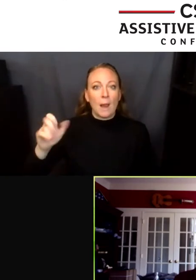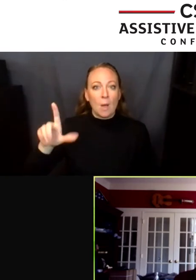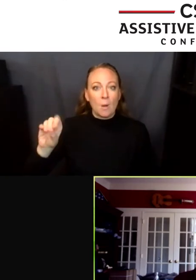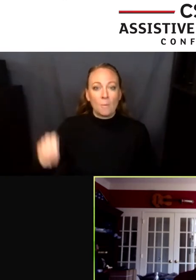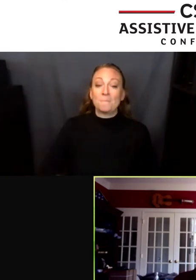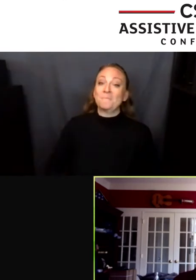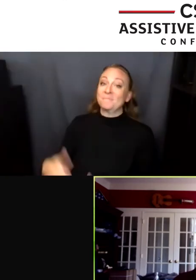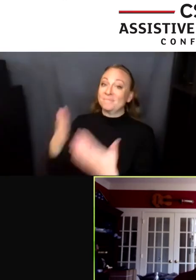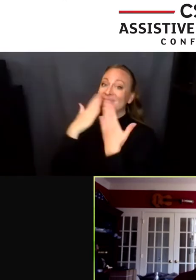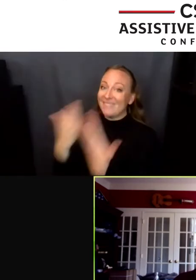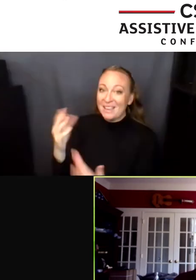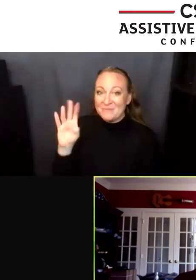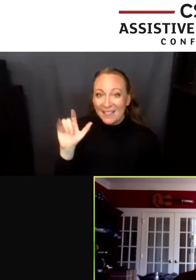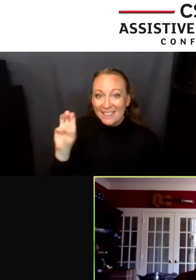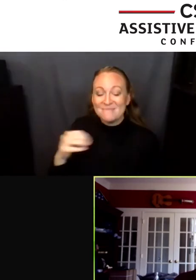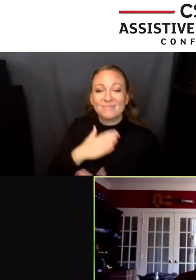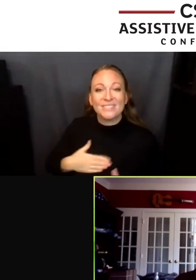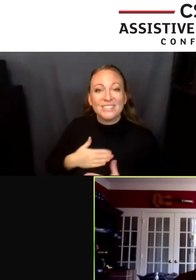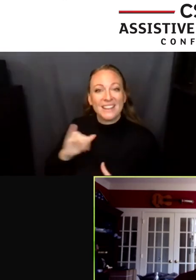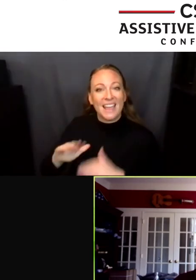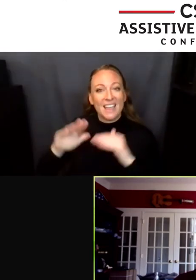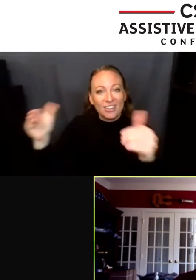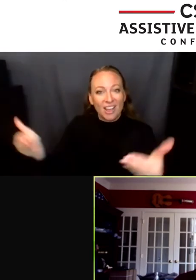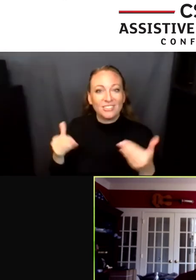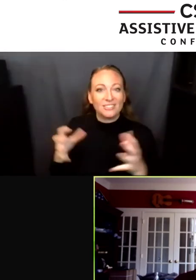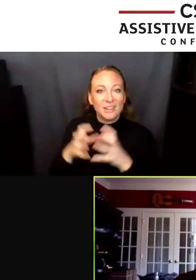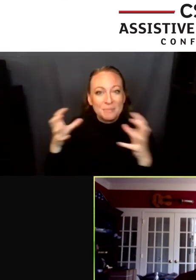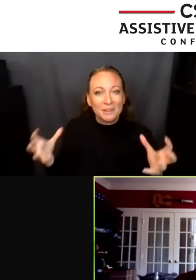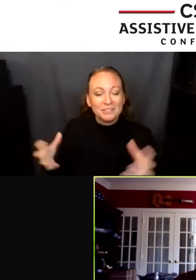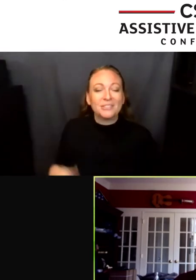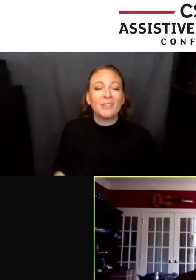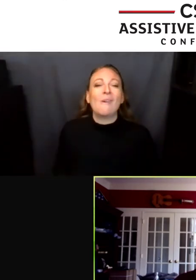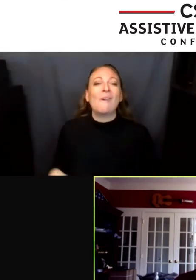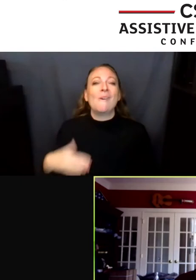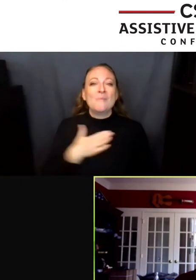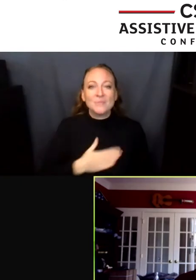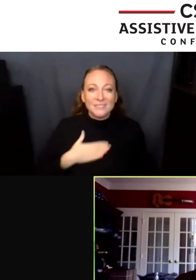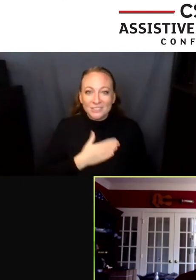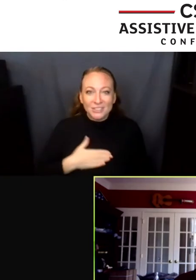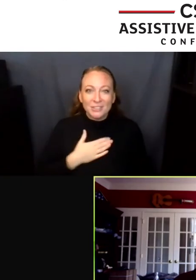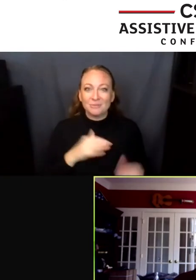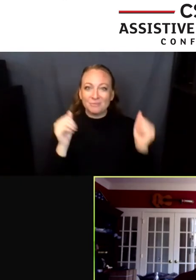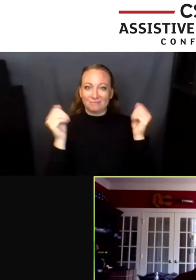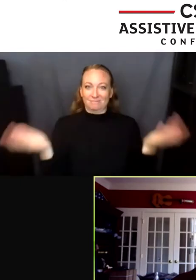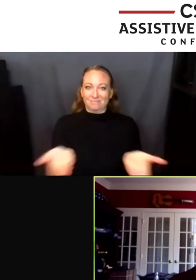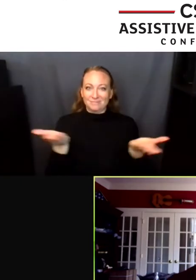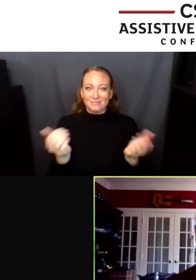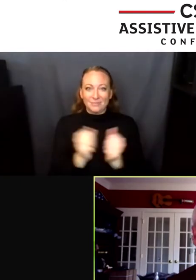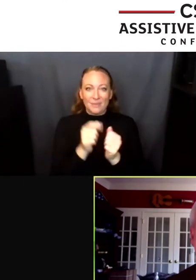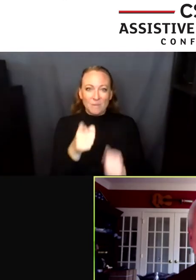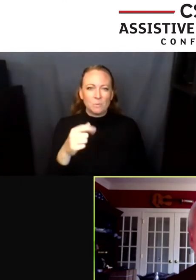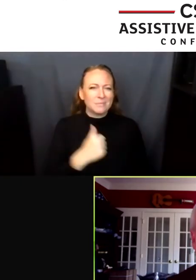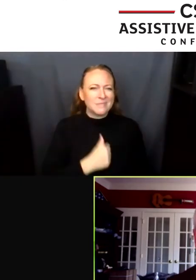Appreciate the introductions very much. It's a pleasure to be with all of you today. Sorry it's not in person,